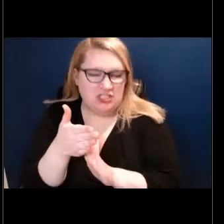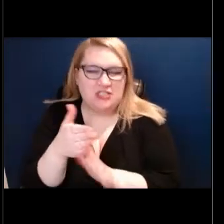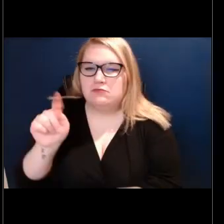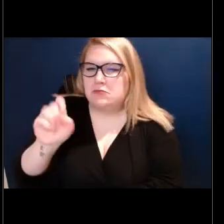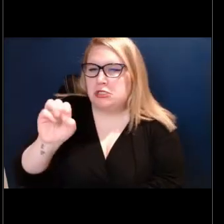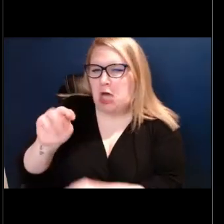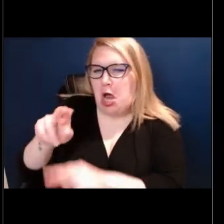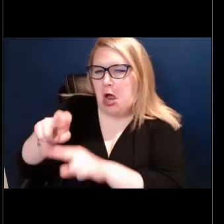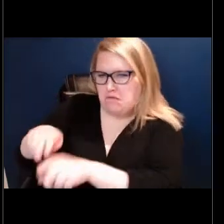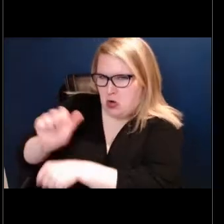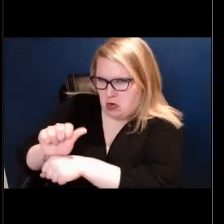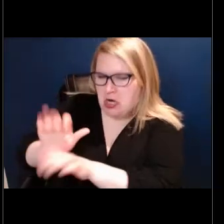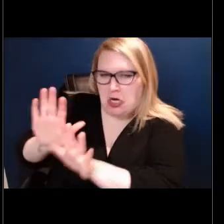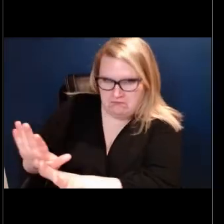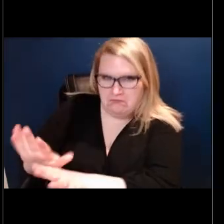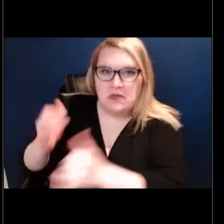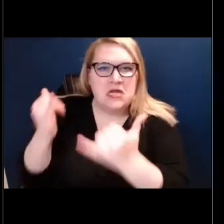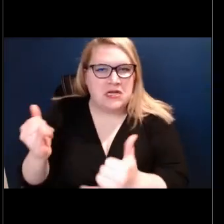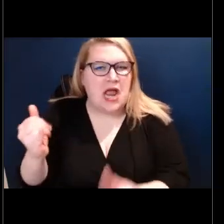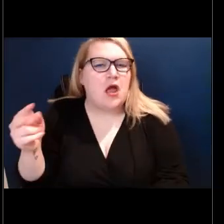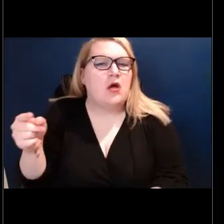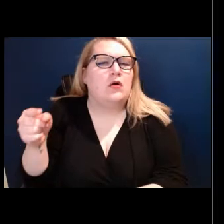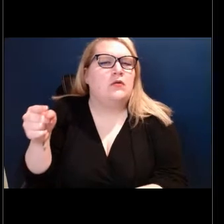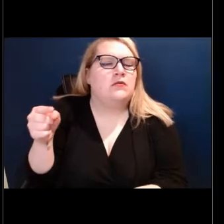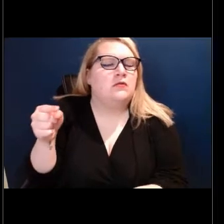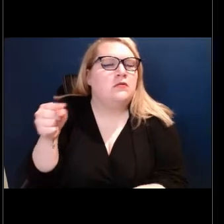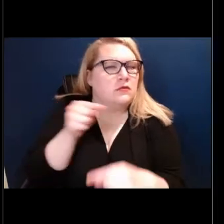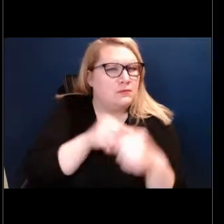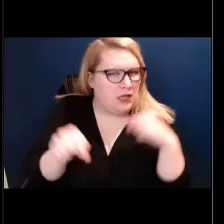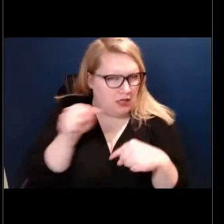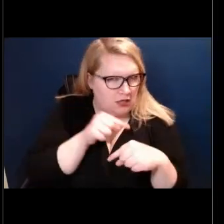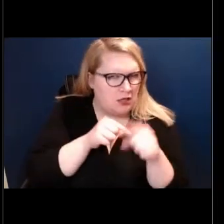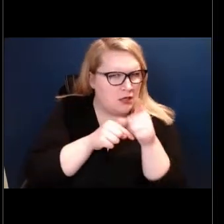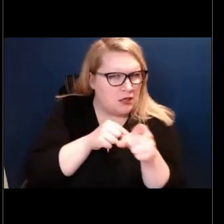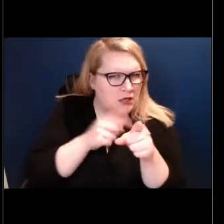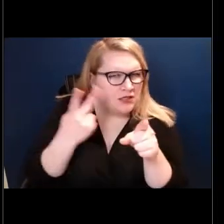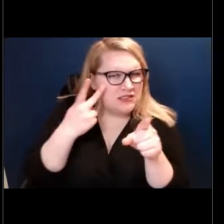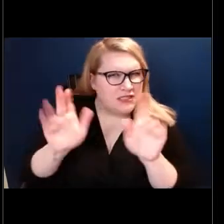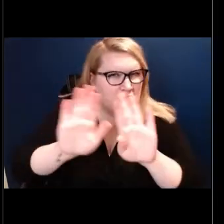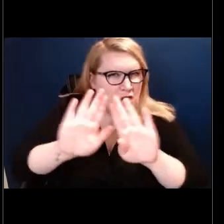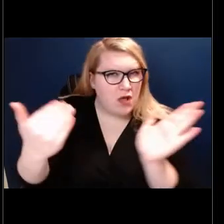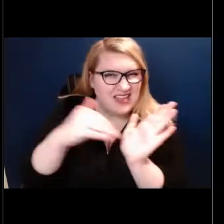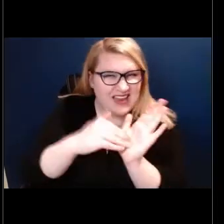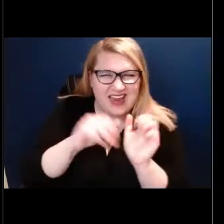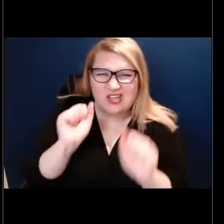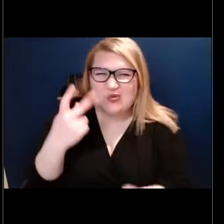And what I'll do, is go back just a little bit and give you another view, a better view of those two images.